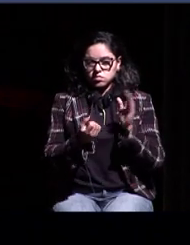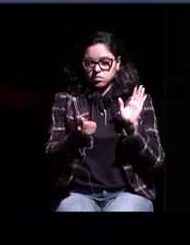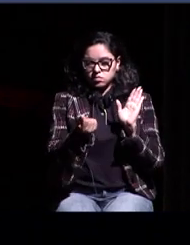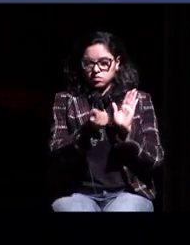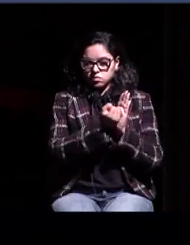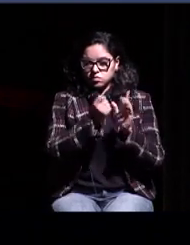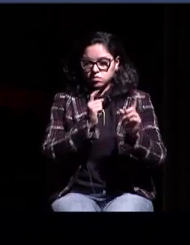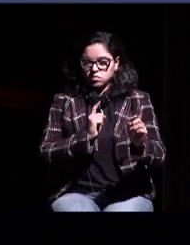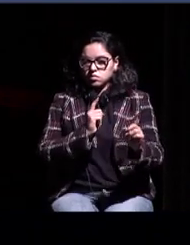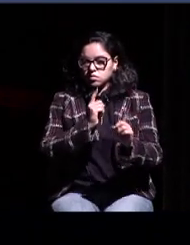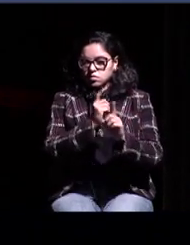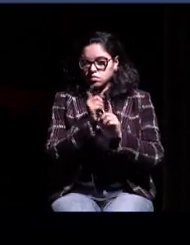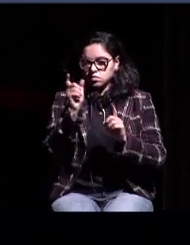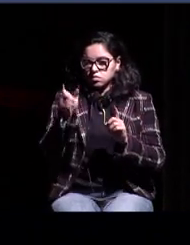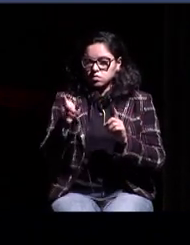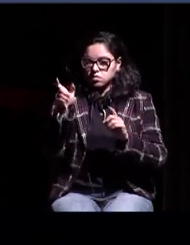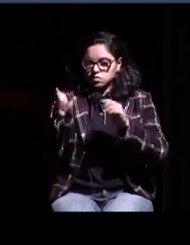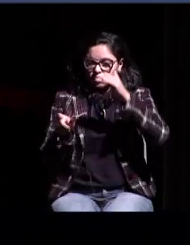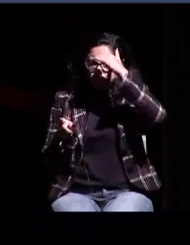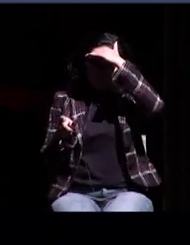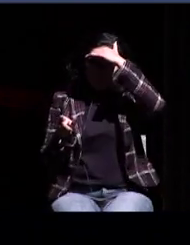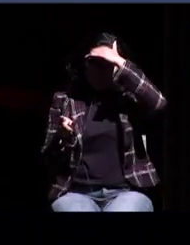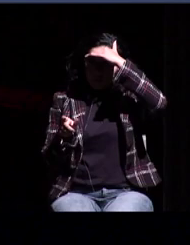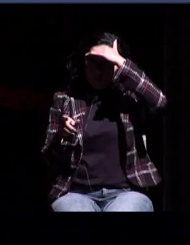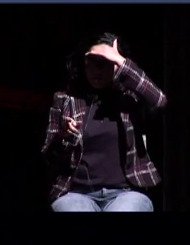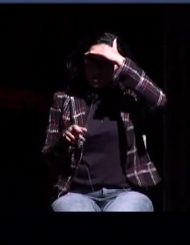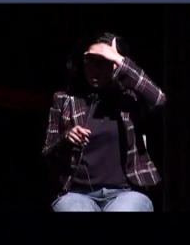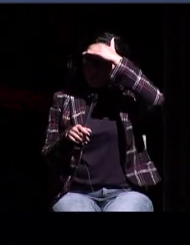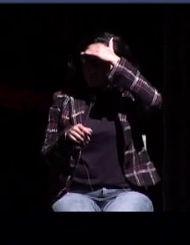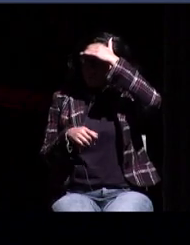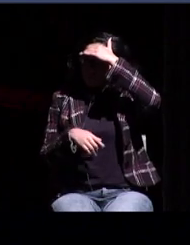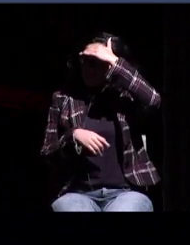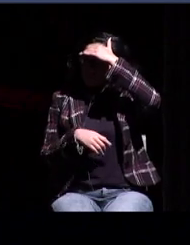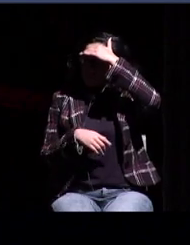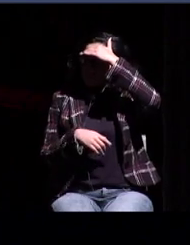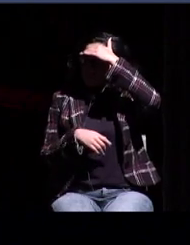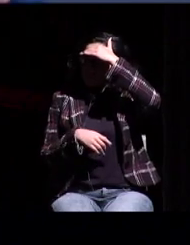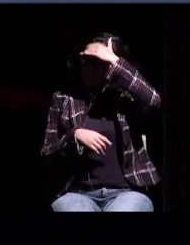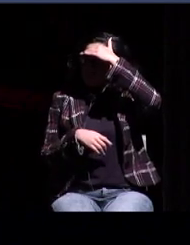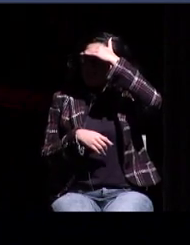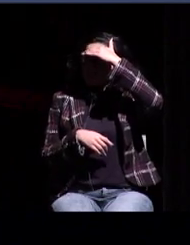of people with different levels and quantum of power.